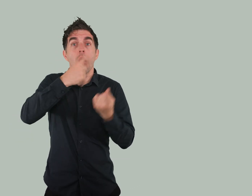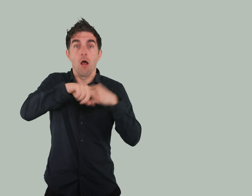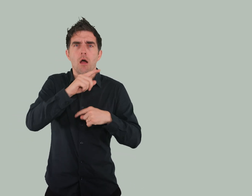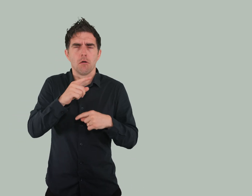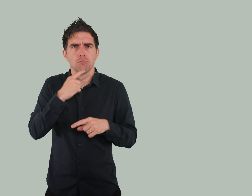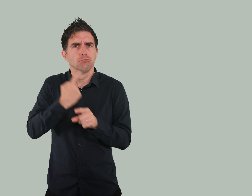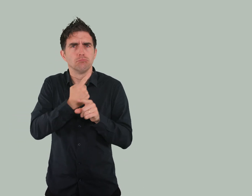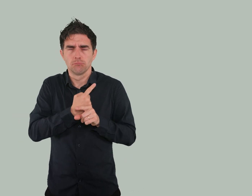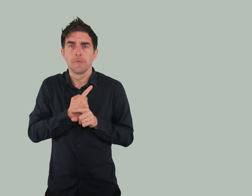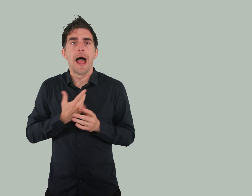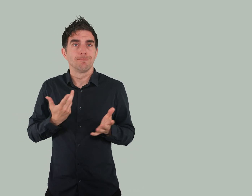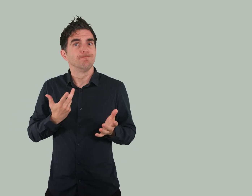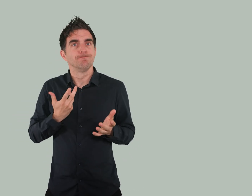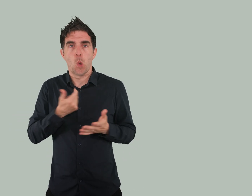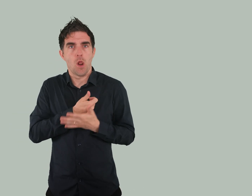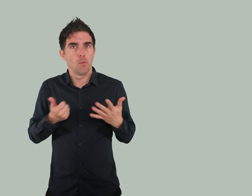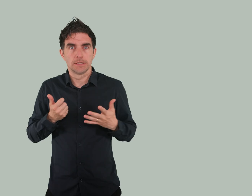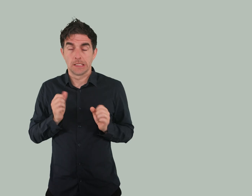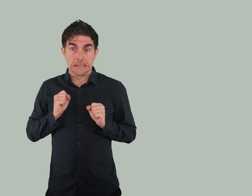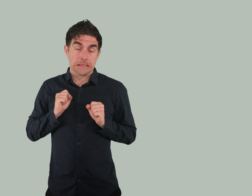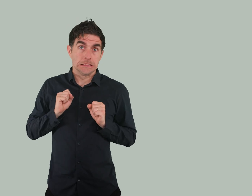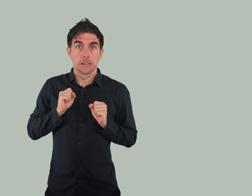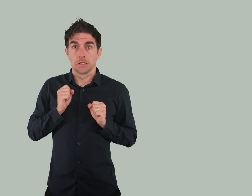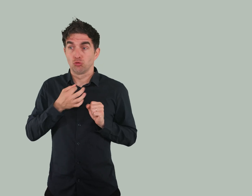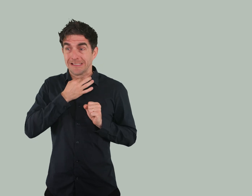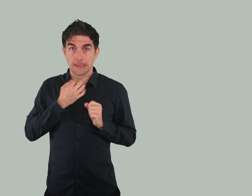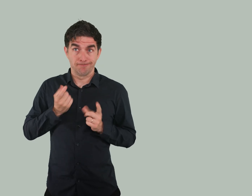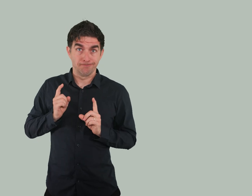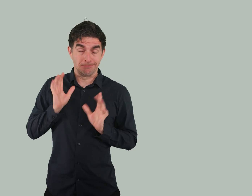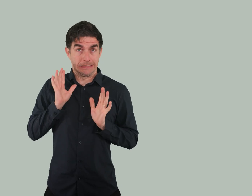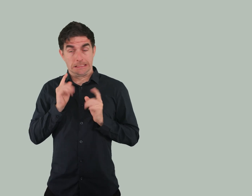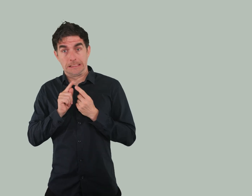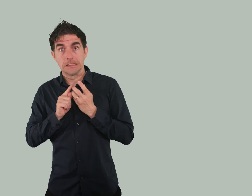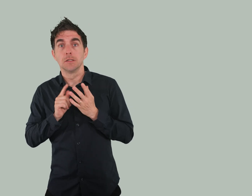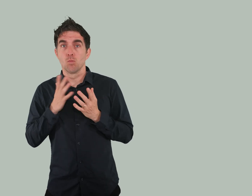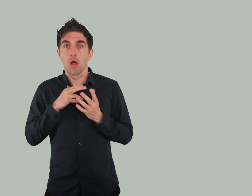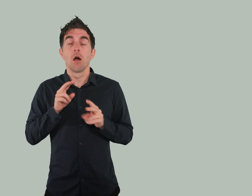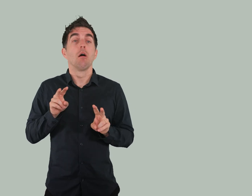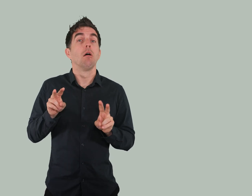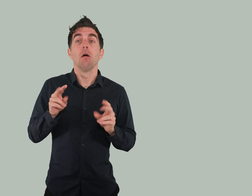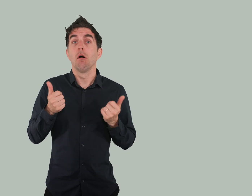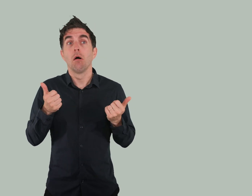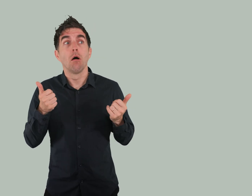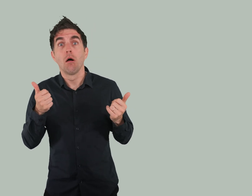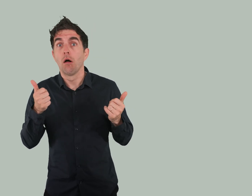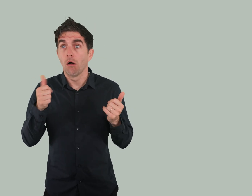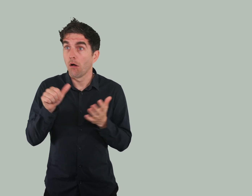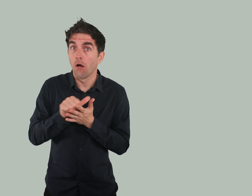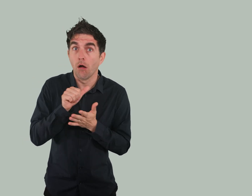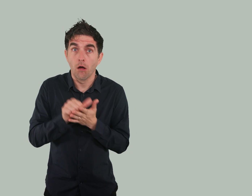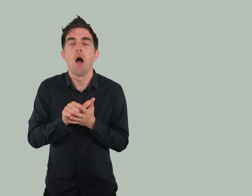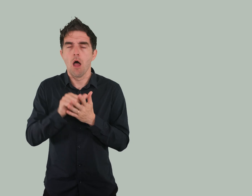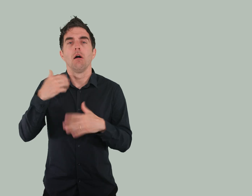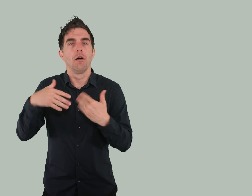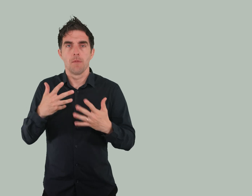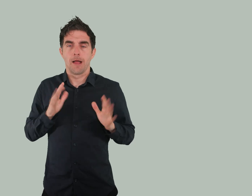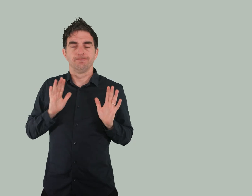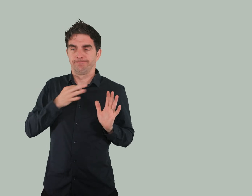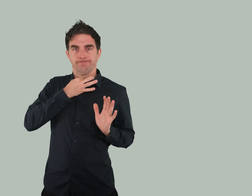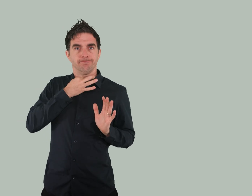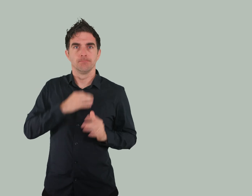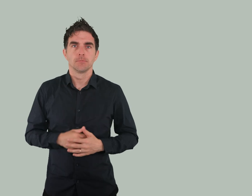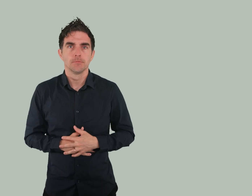But employers often respond to anticipated risk before the evidence is settled.